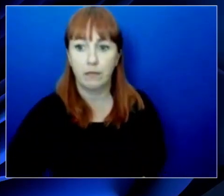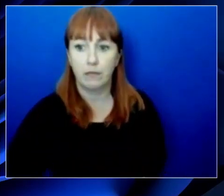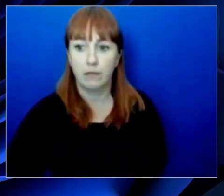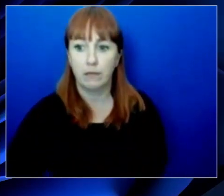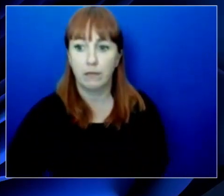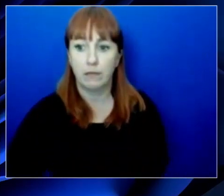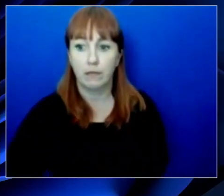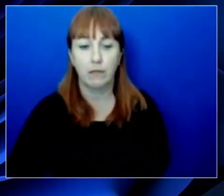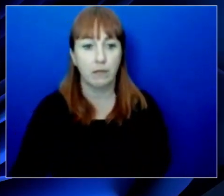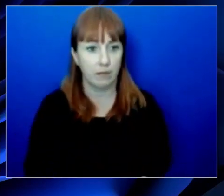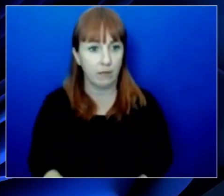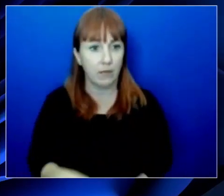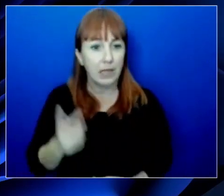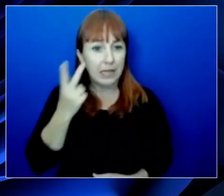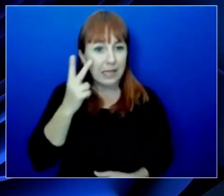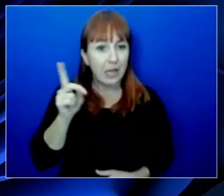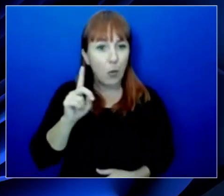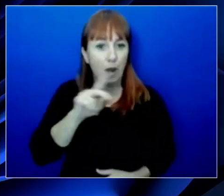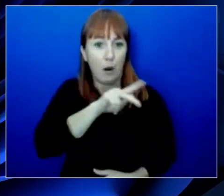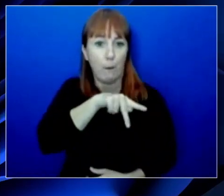So yes, this is found under personalization.